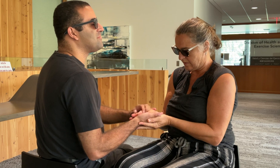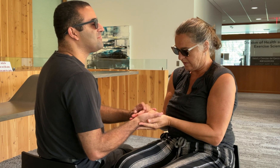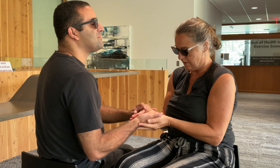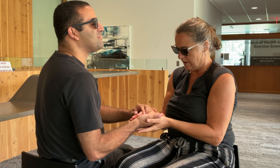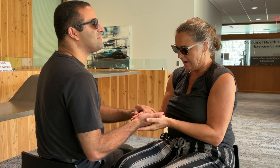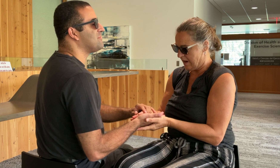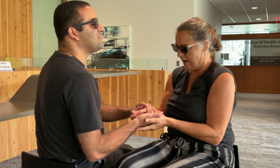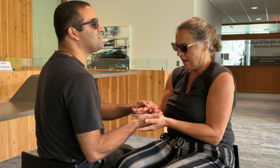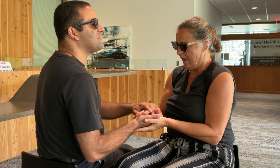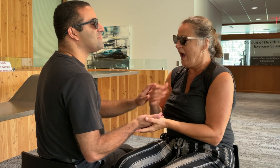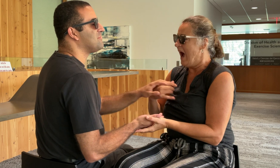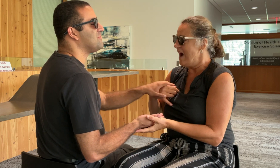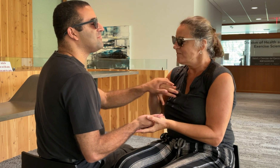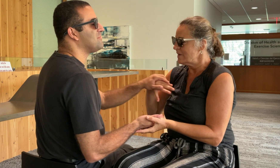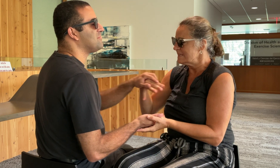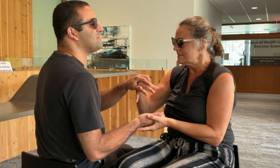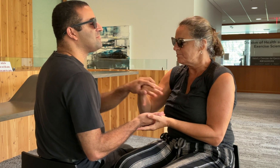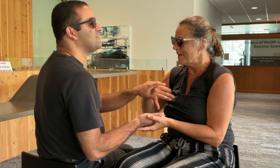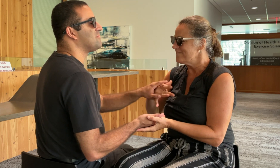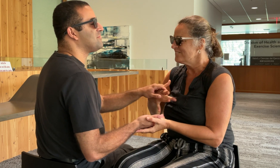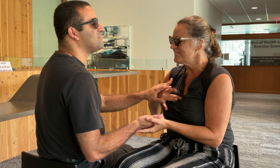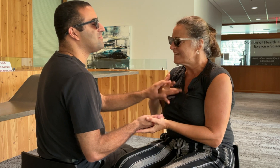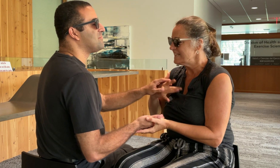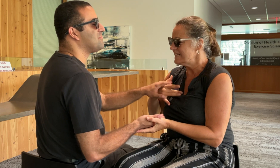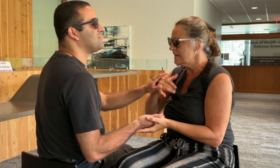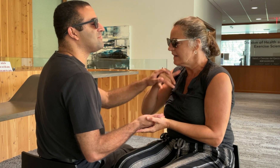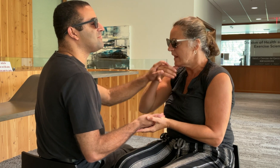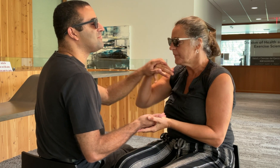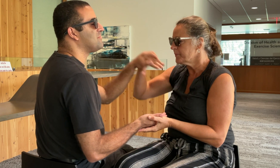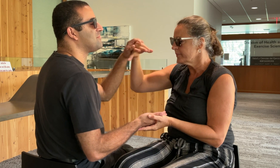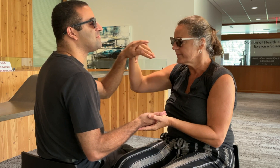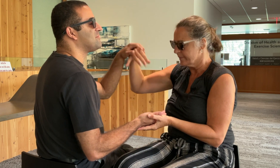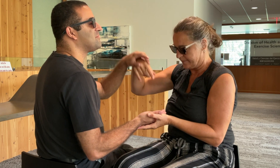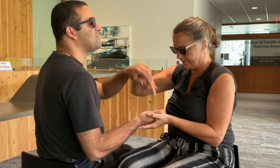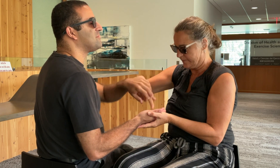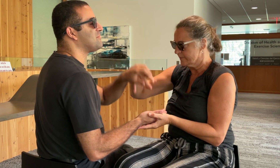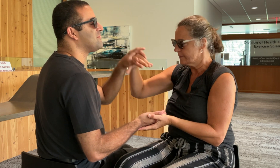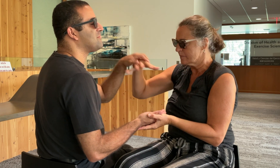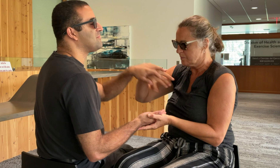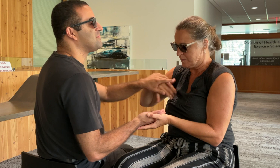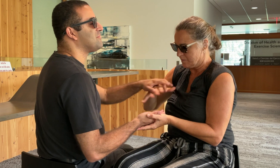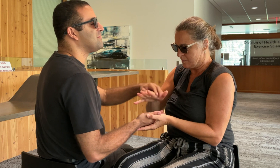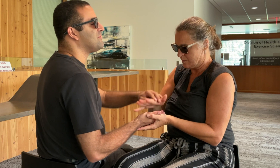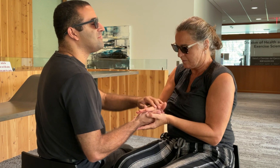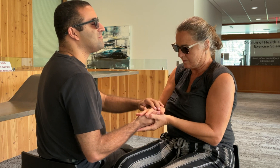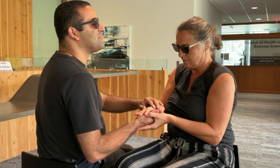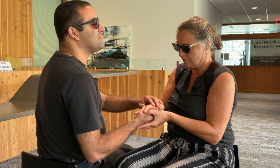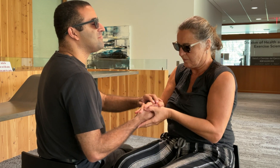I describe the feel of the item, not the appearance. I do this without finger spelling an English word to name the object.